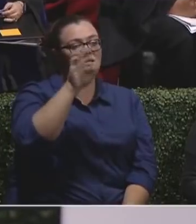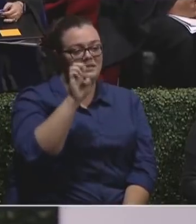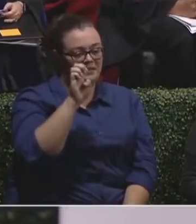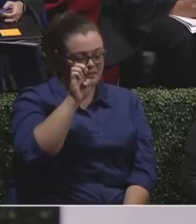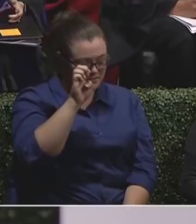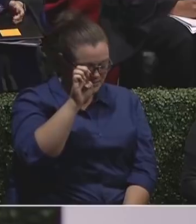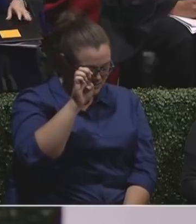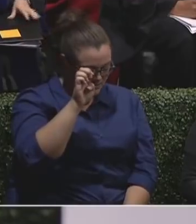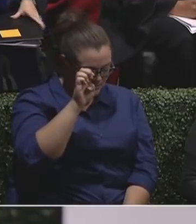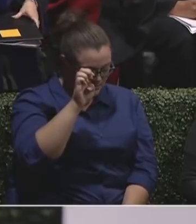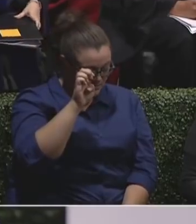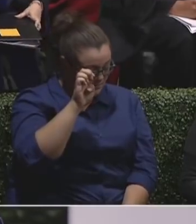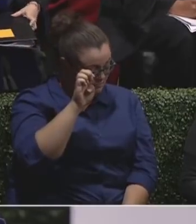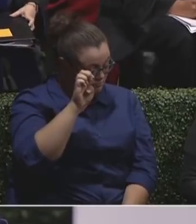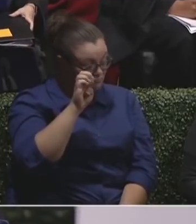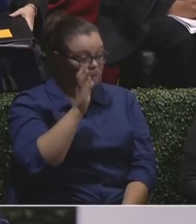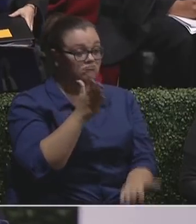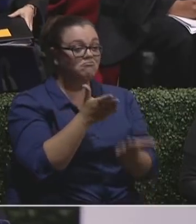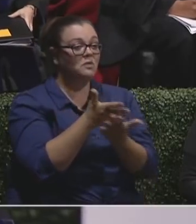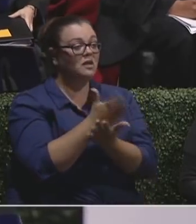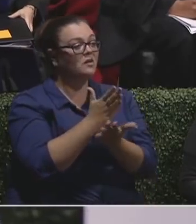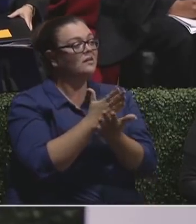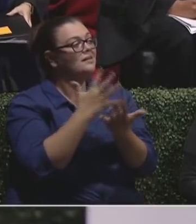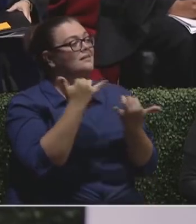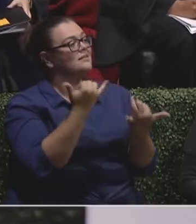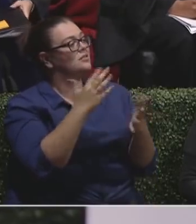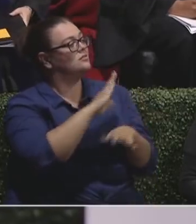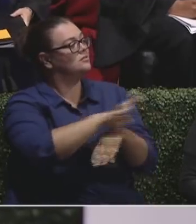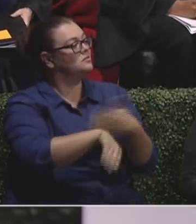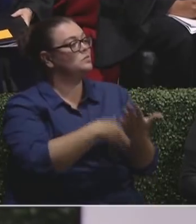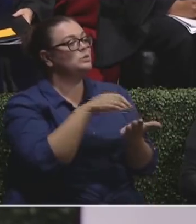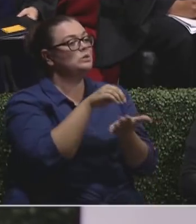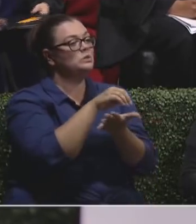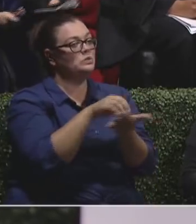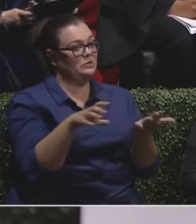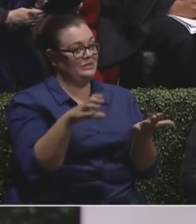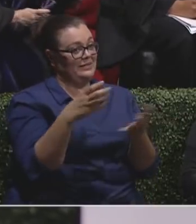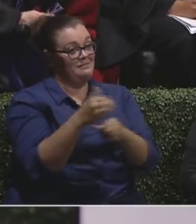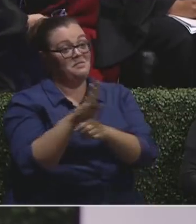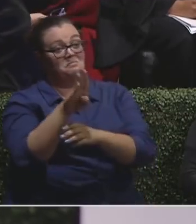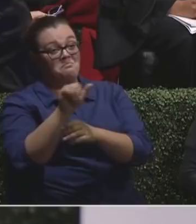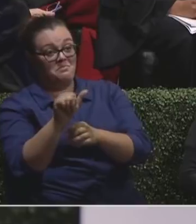FELICIDADES. THANK YOU, DR. PONCE.